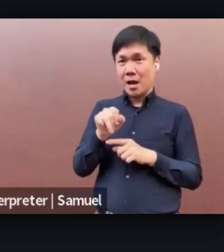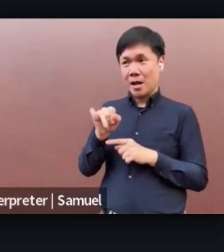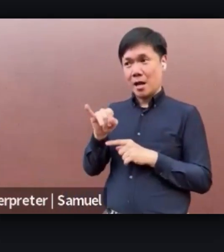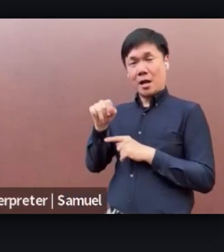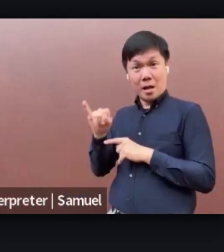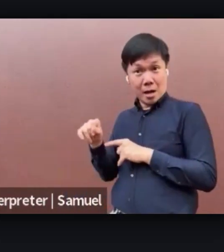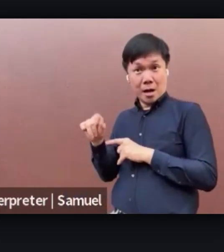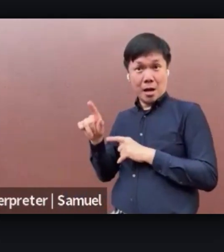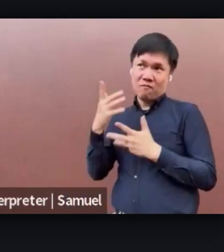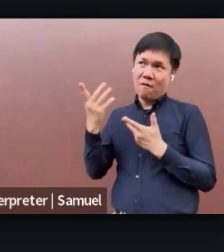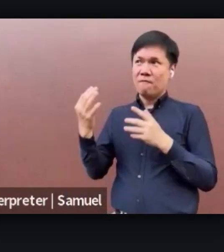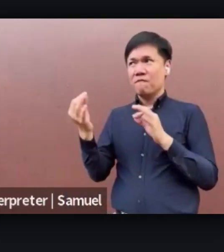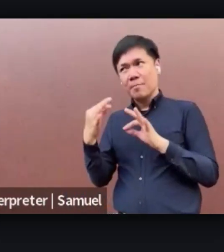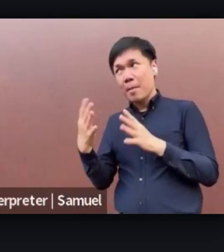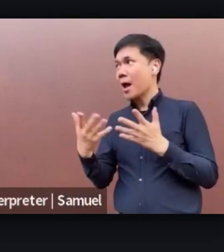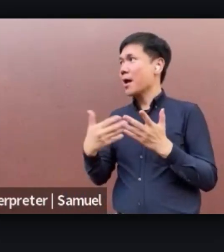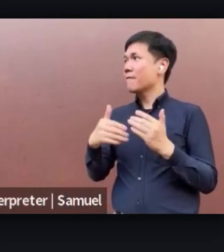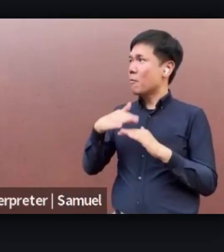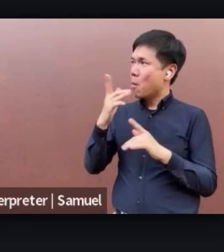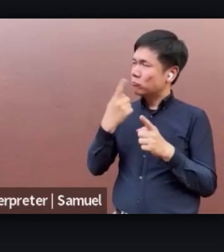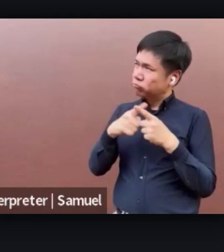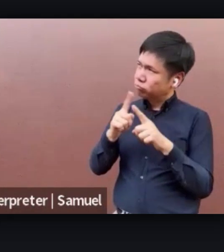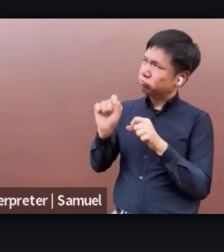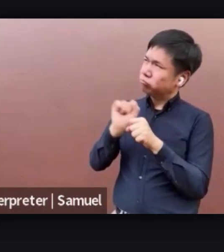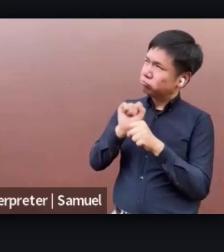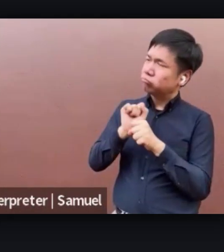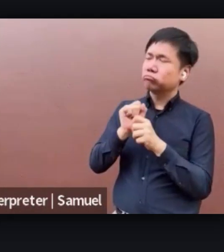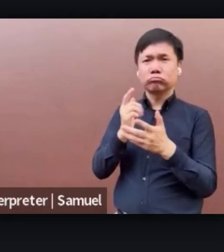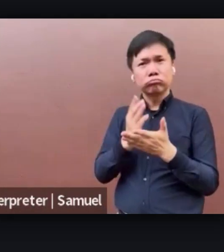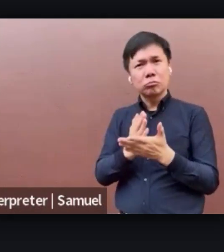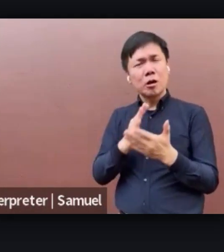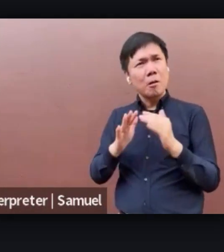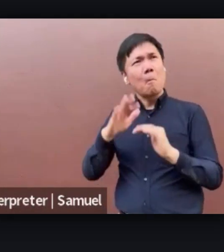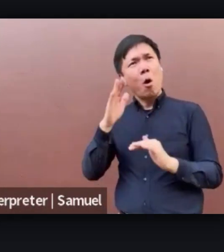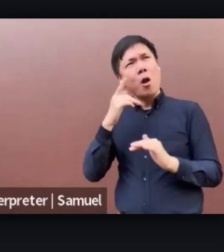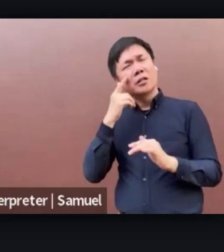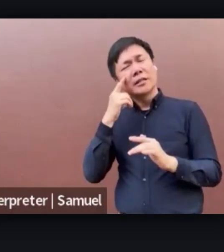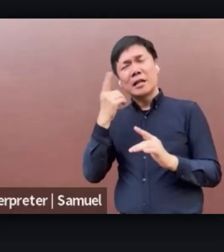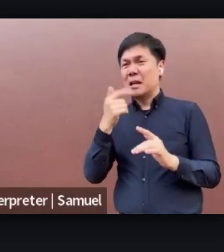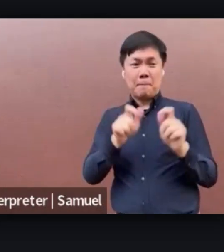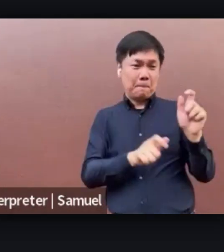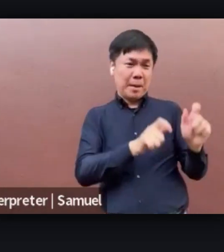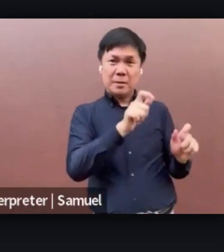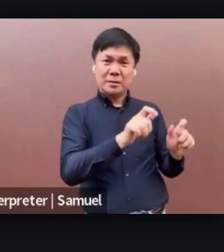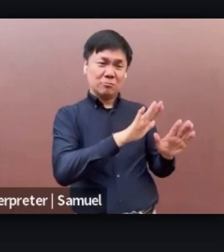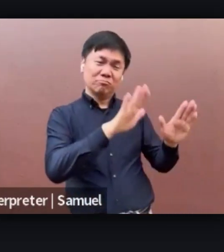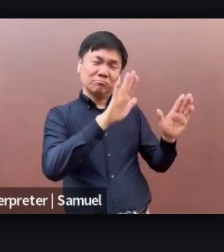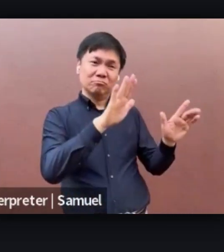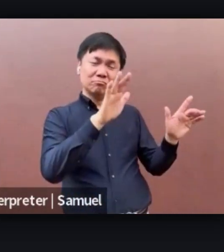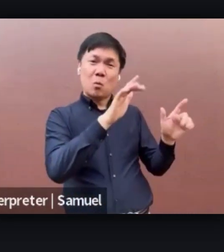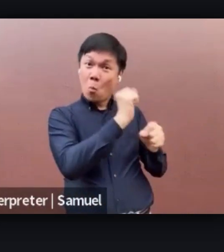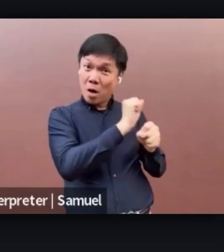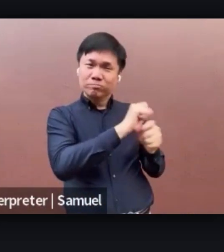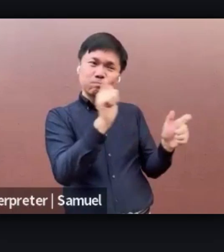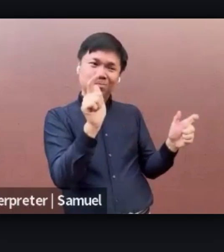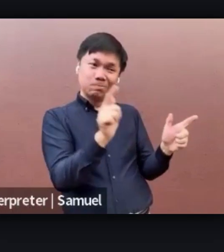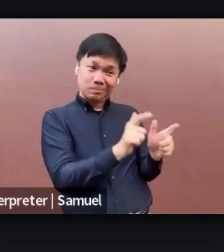AI models for feedback and for so many things, and they are reducing human interventions.